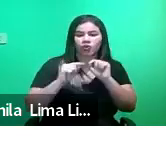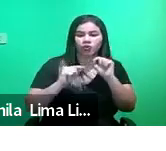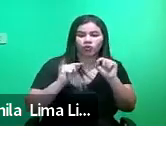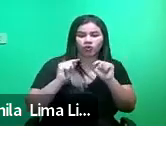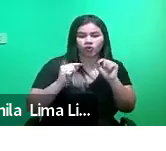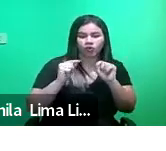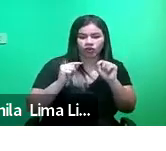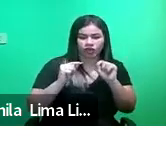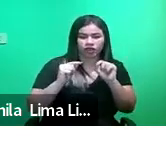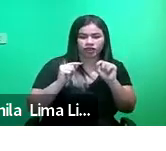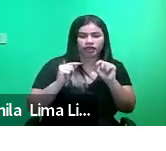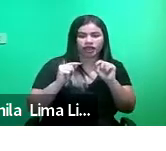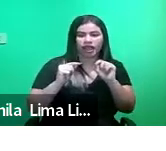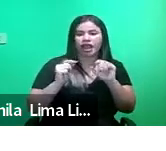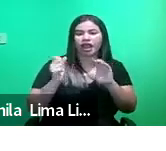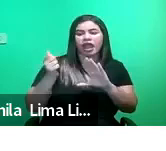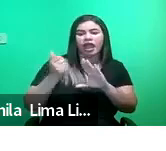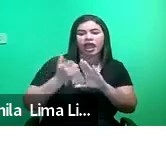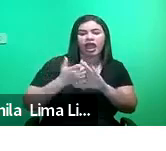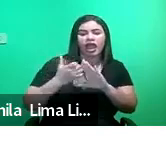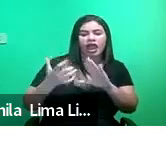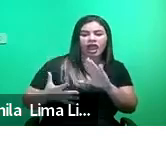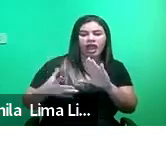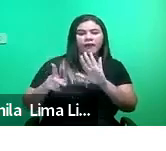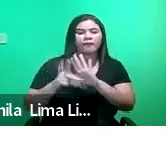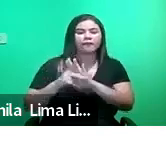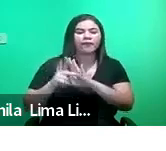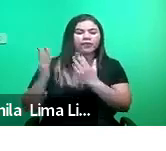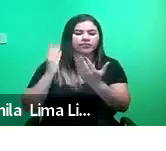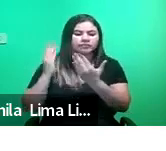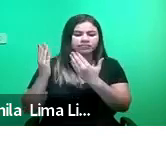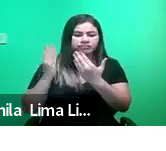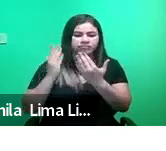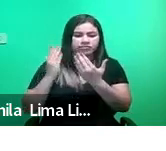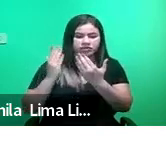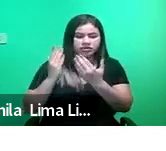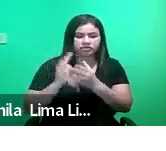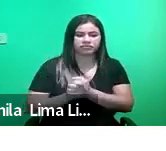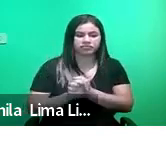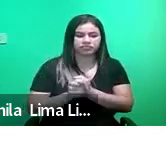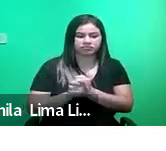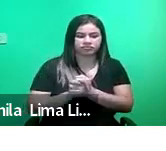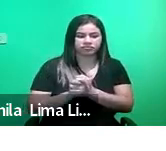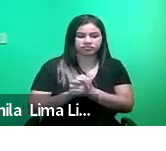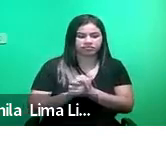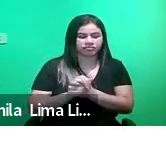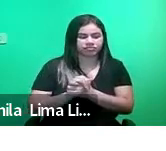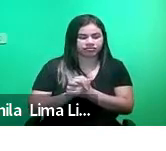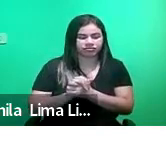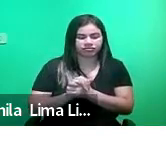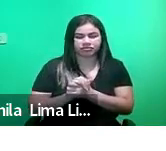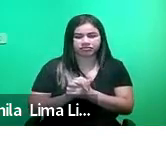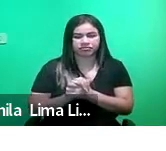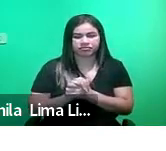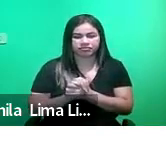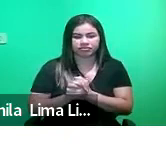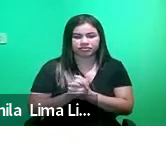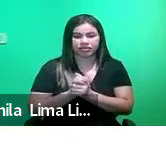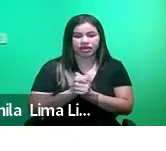of human psychology. and this And this this idea is elaborated constantly constantly in constantly in different forms